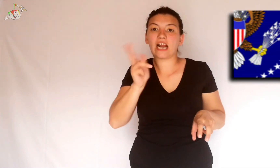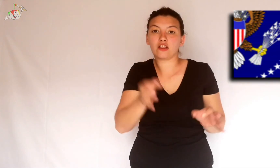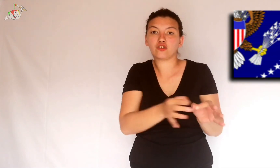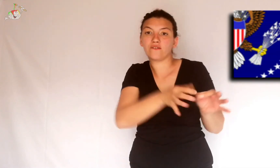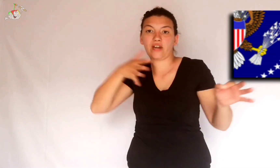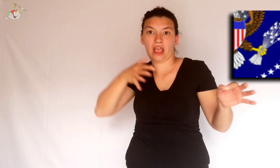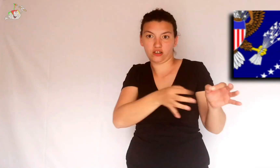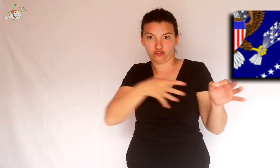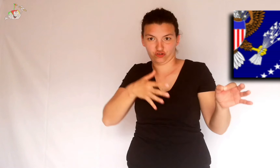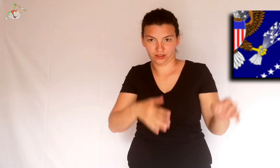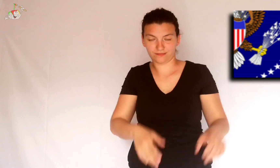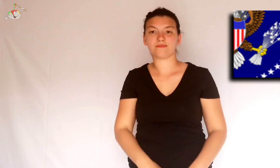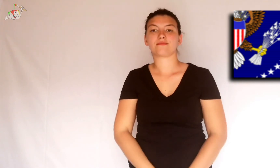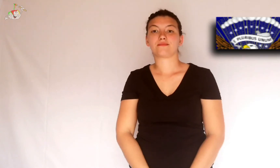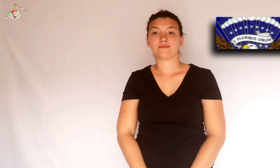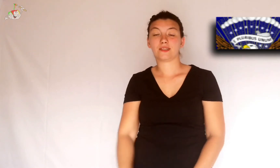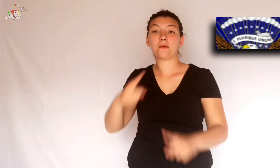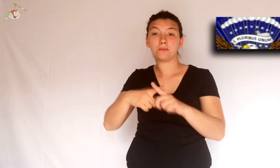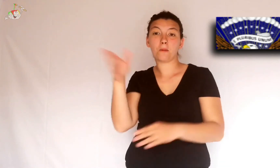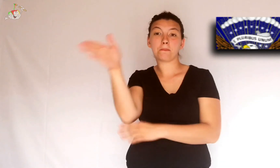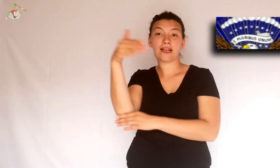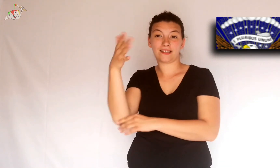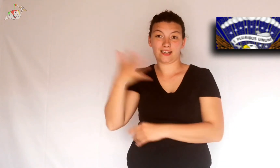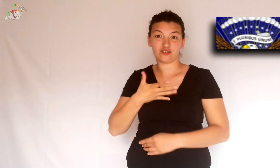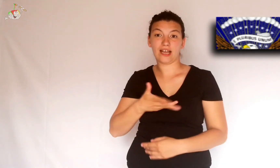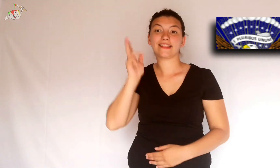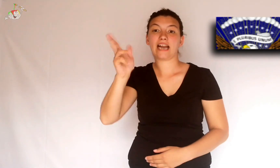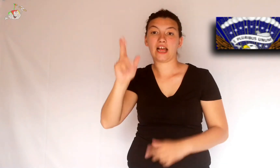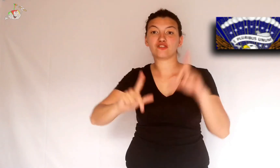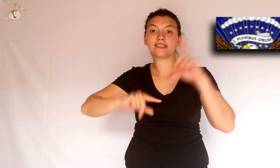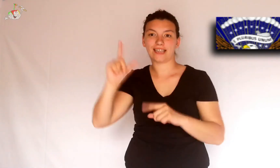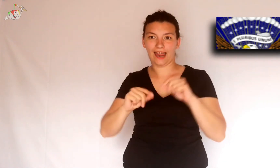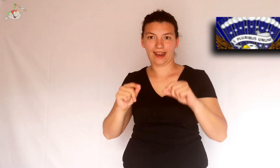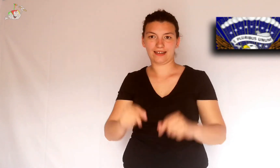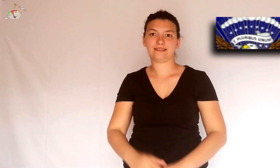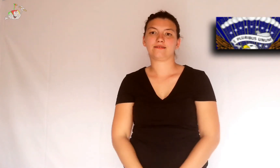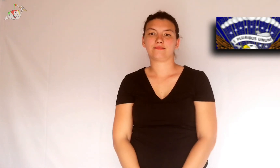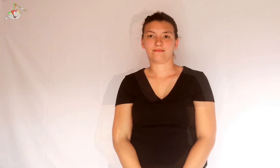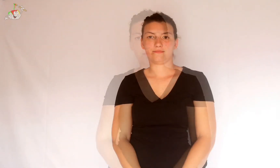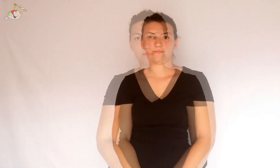arrows, plus the presidential flag contains 13 stars.